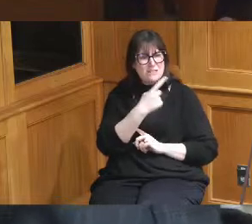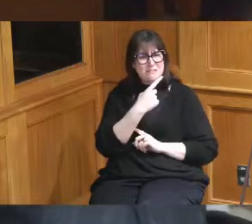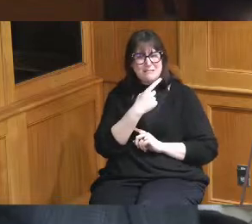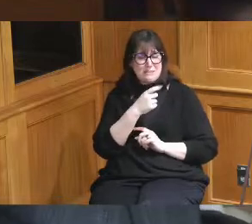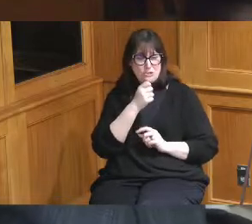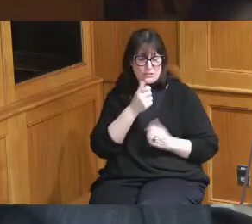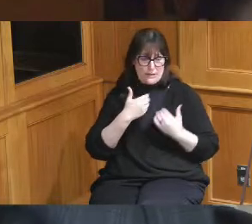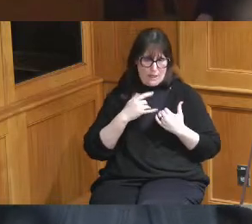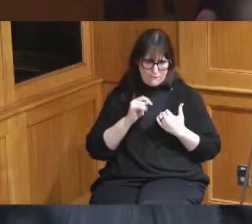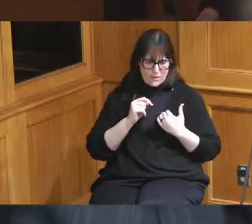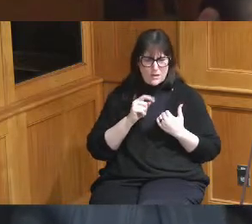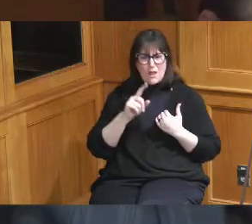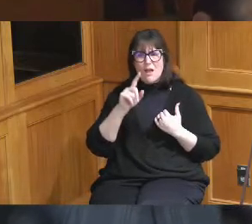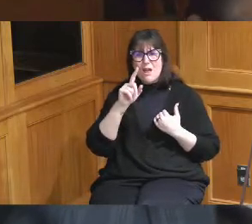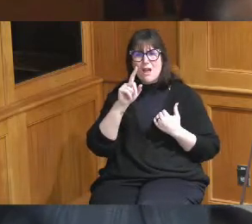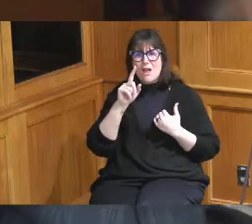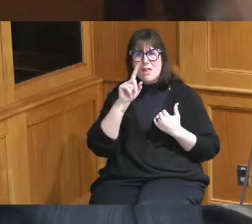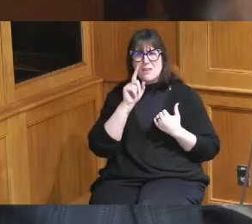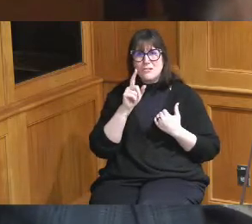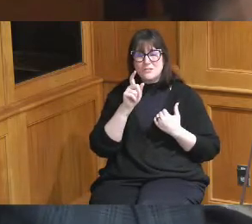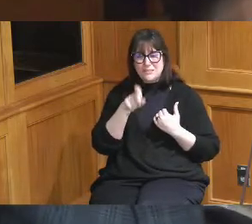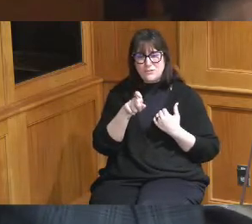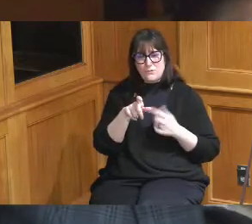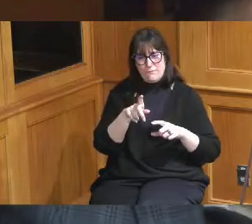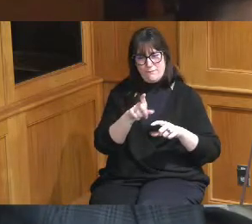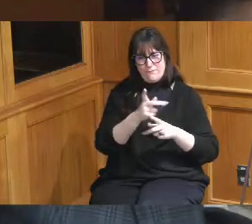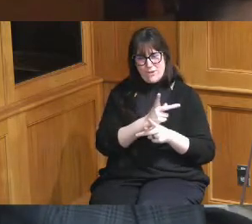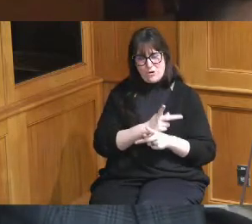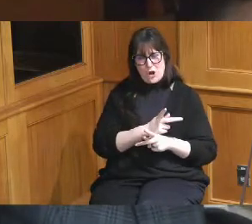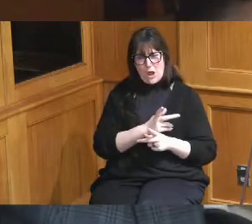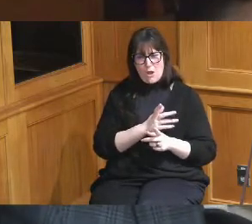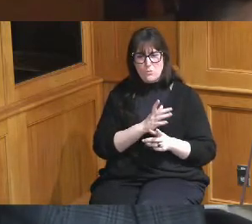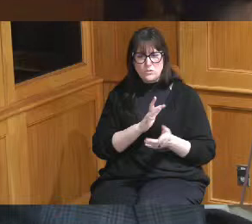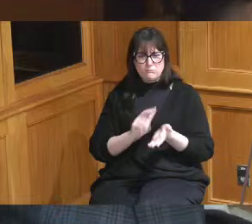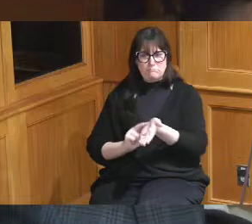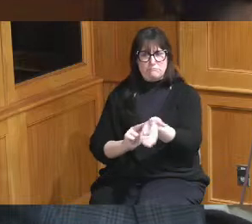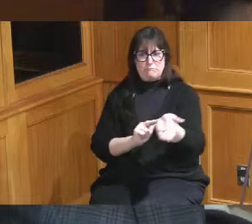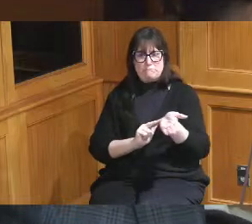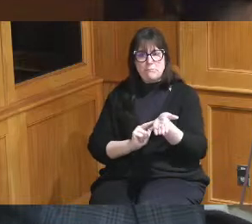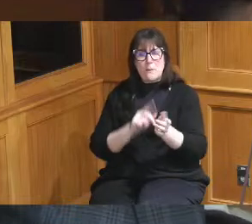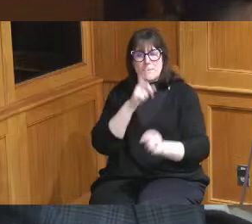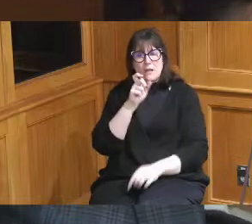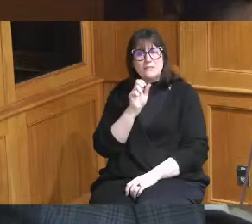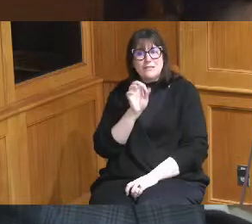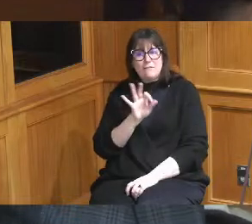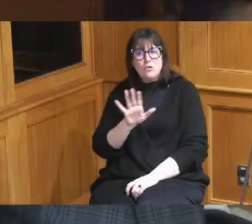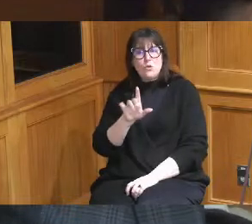to find out what is the climate because when you have these disasters of people say well